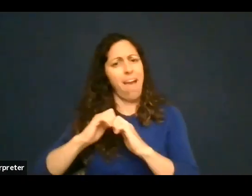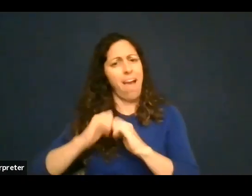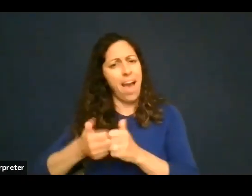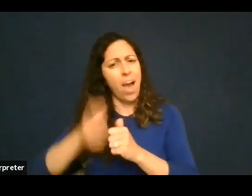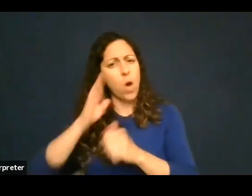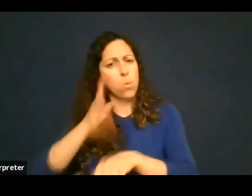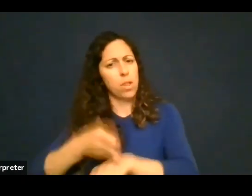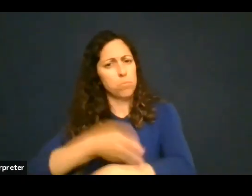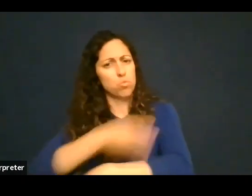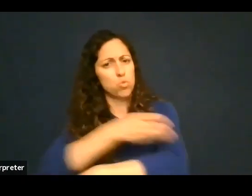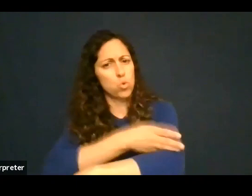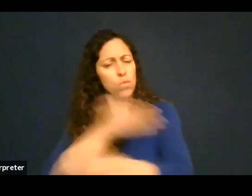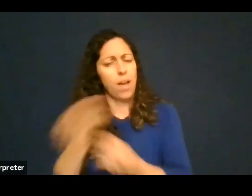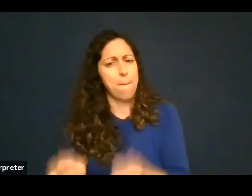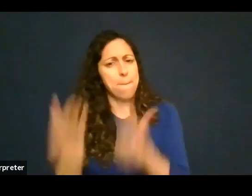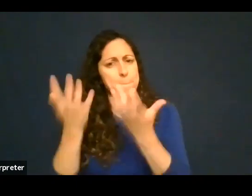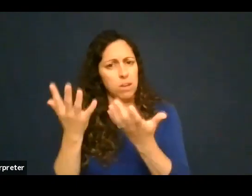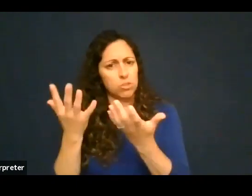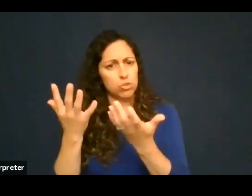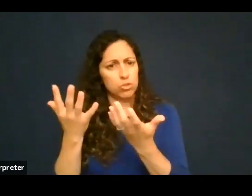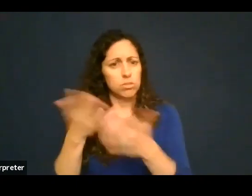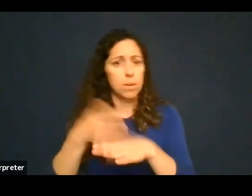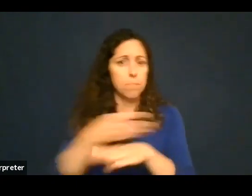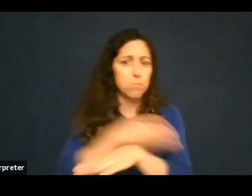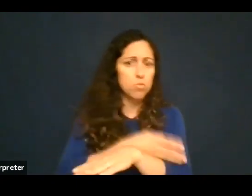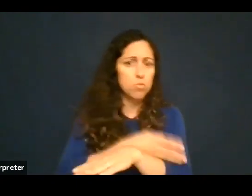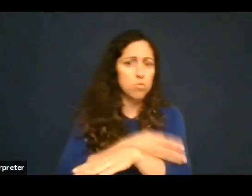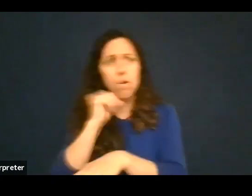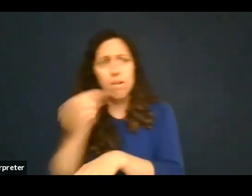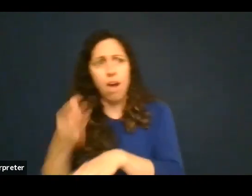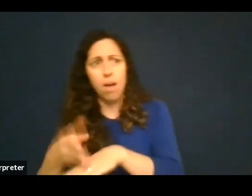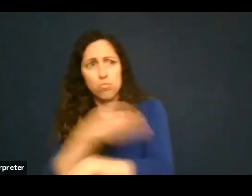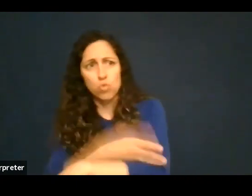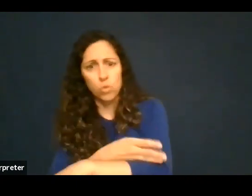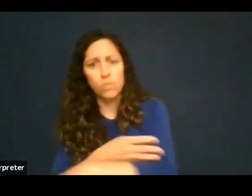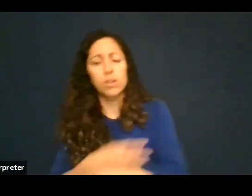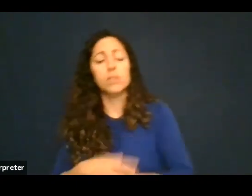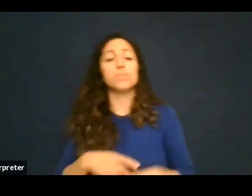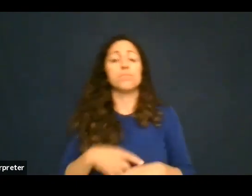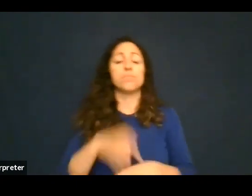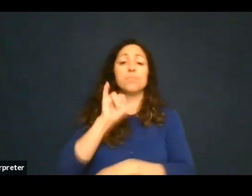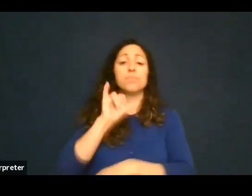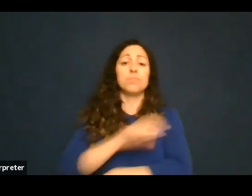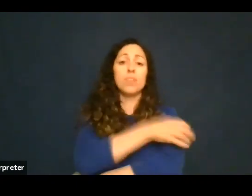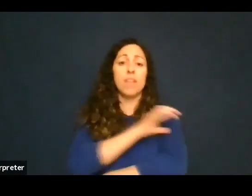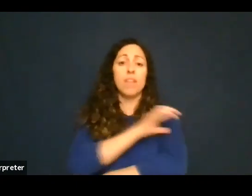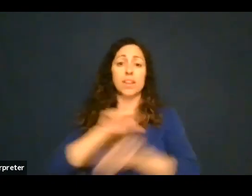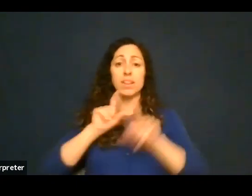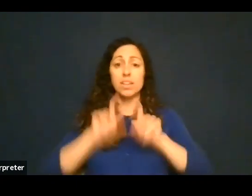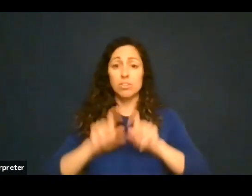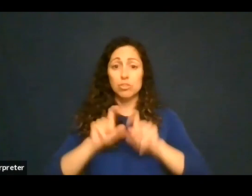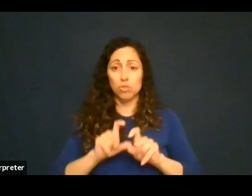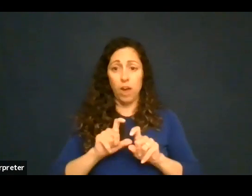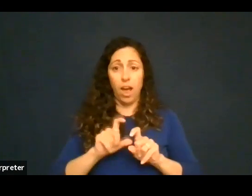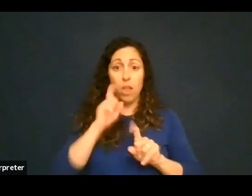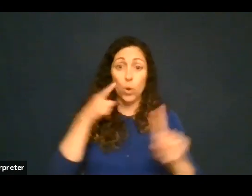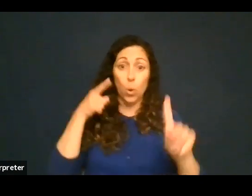a clinical trial, the measurement or the end point that you're using is going to show a significant difference during the length